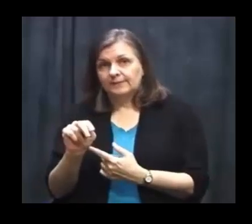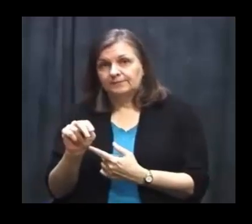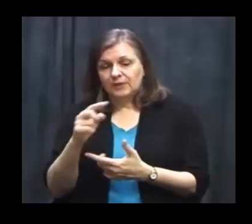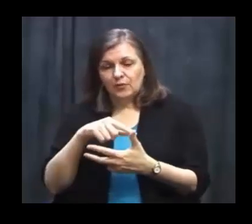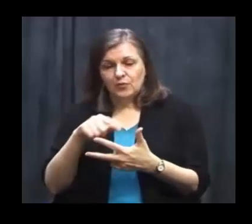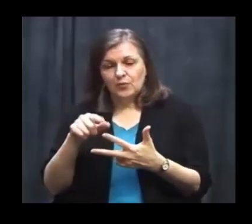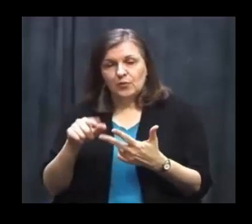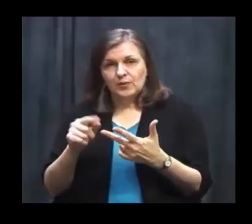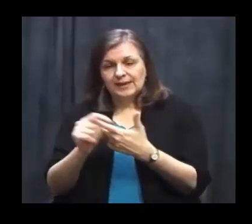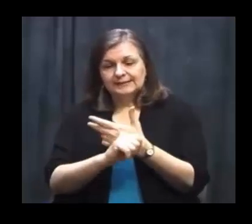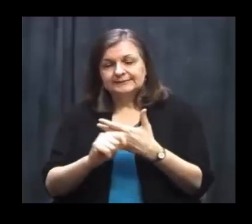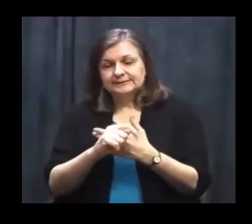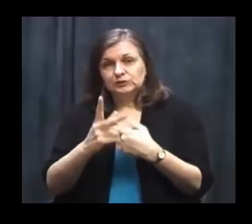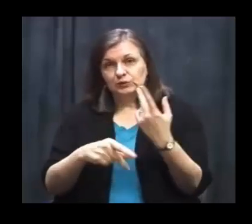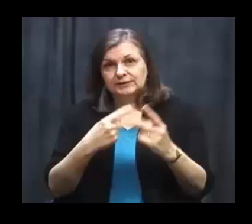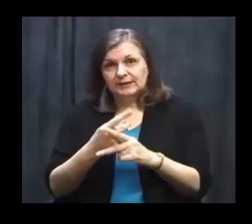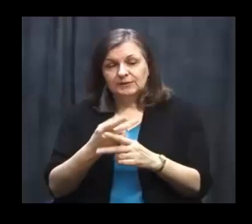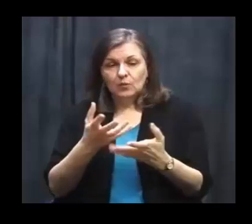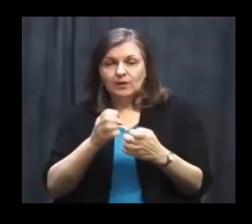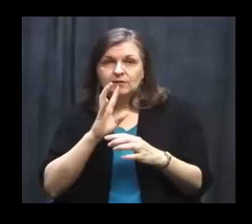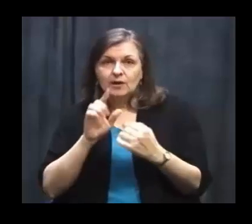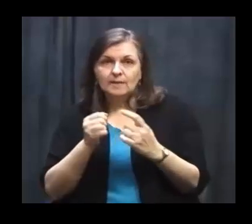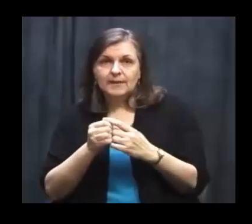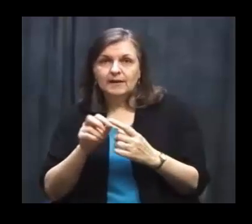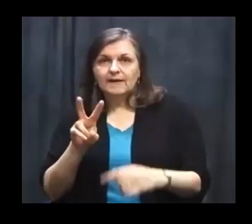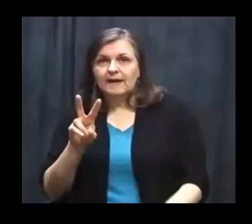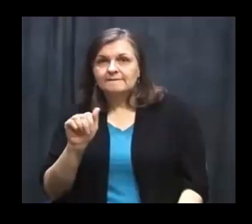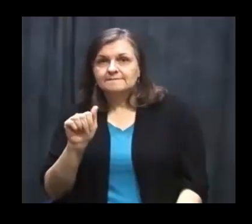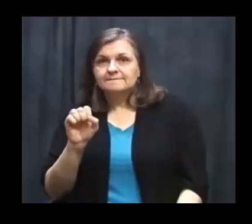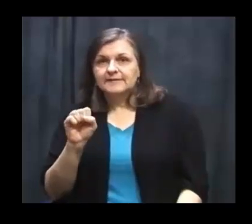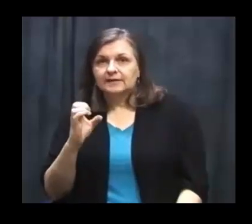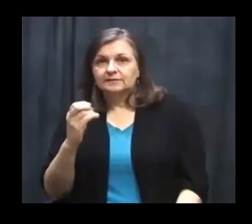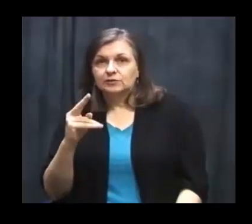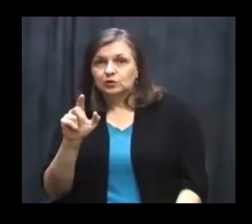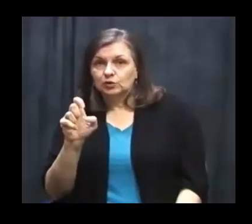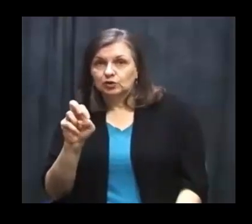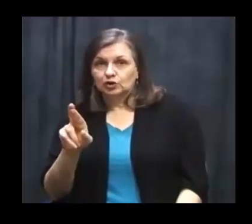in our three tissue types I want to start with vascular tissue